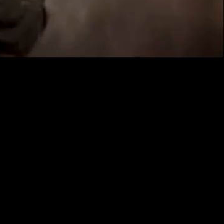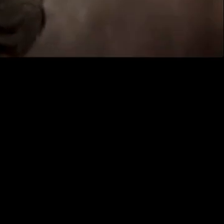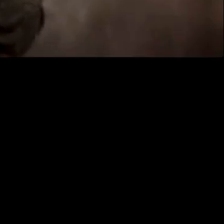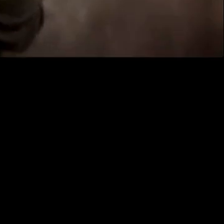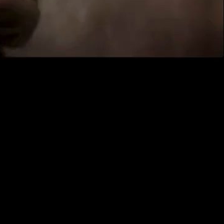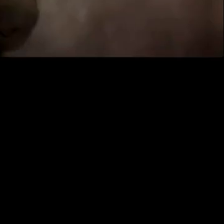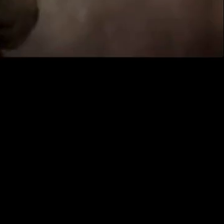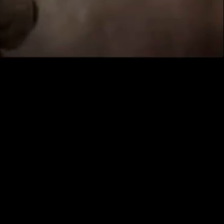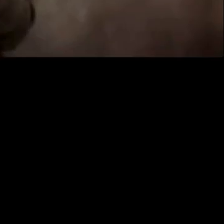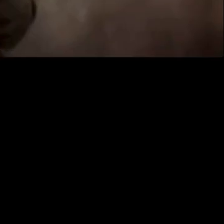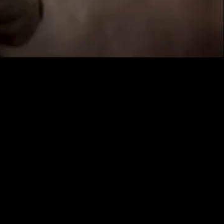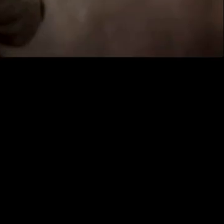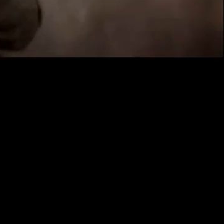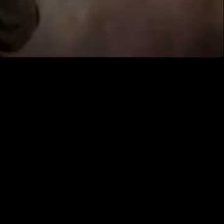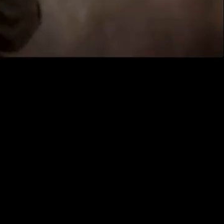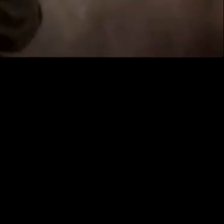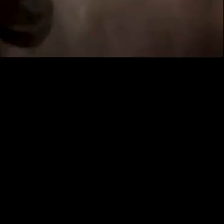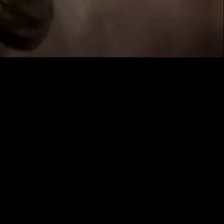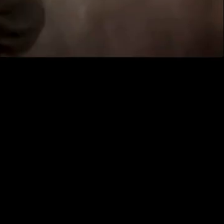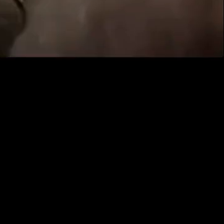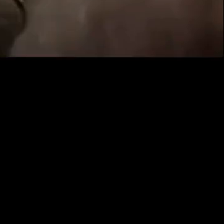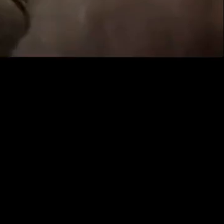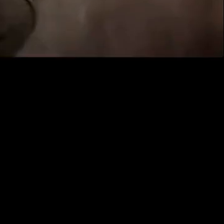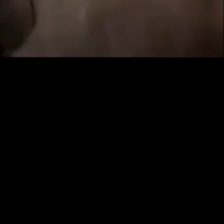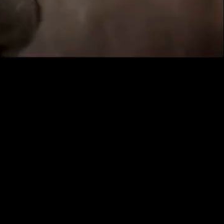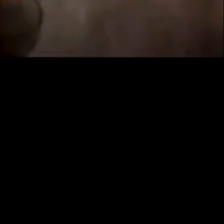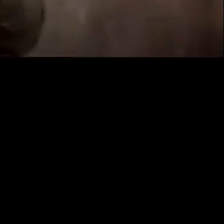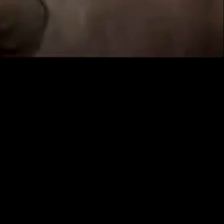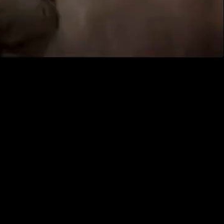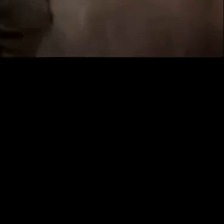globe. He served six years on the American Psychiatric